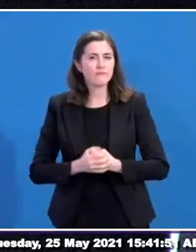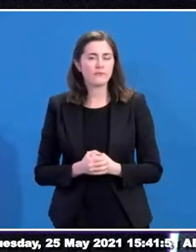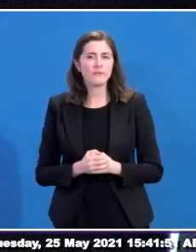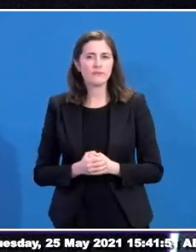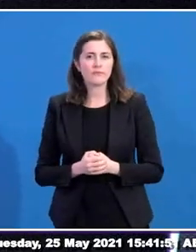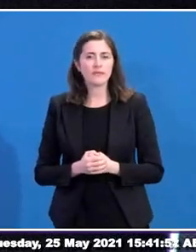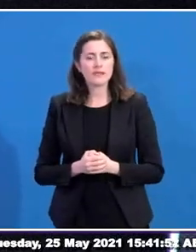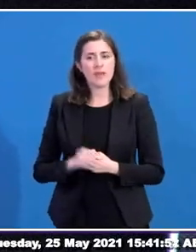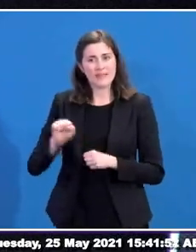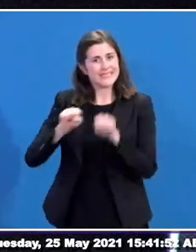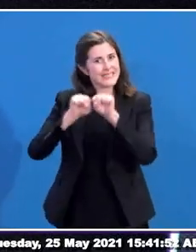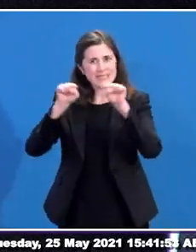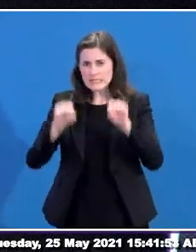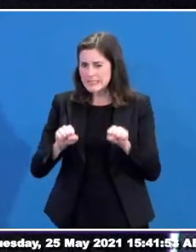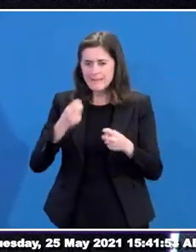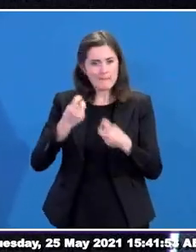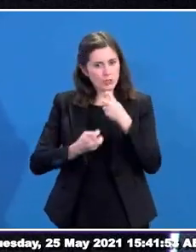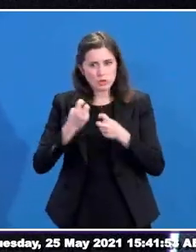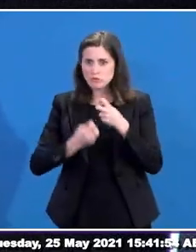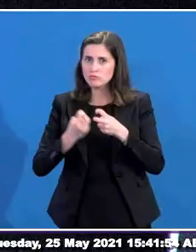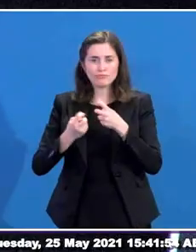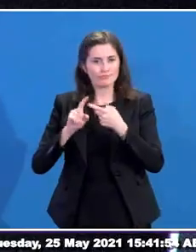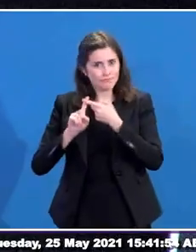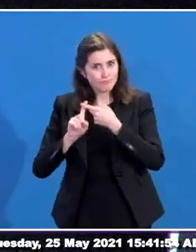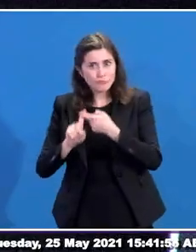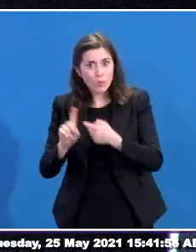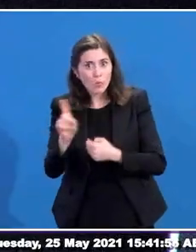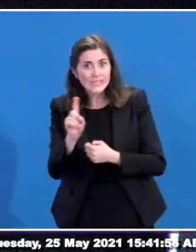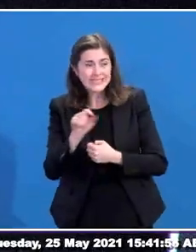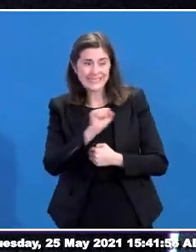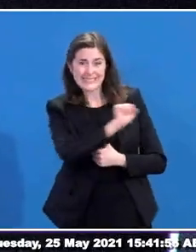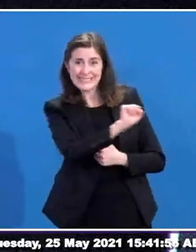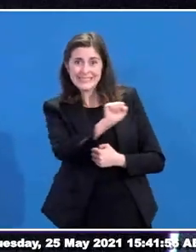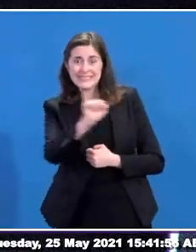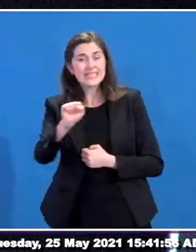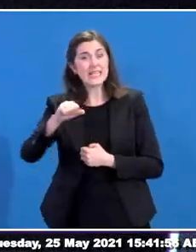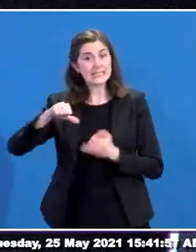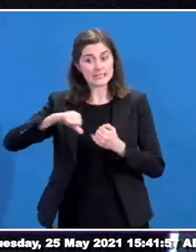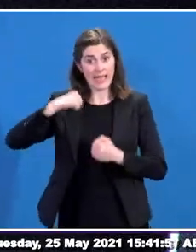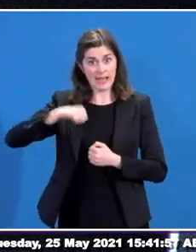continued to be this fear of reporting, and I'm paraphrasing and summarising here.